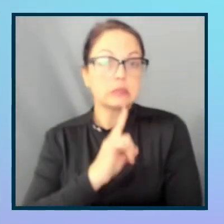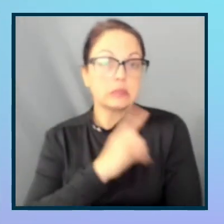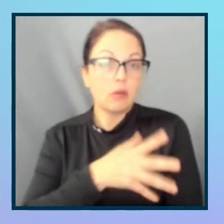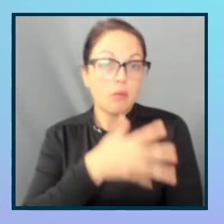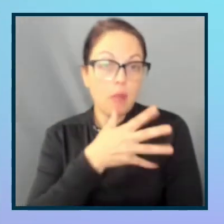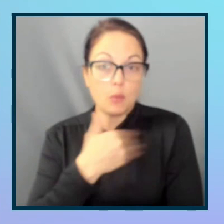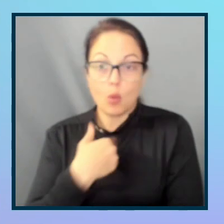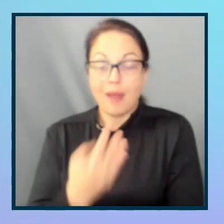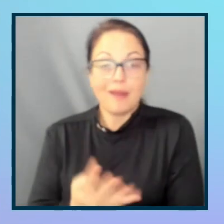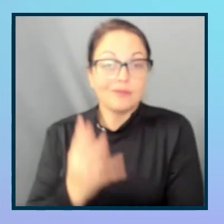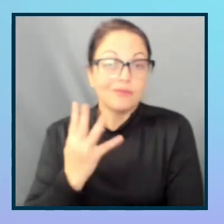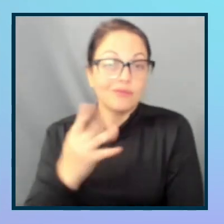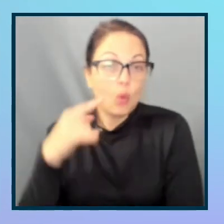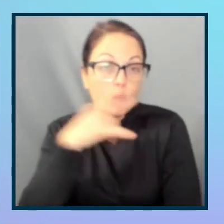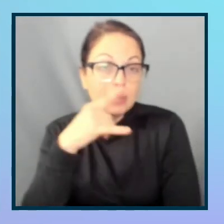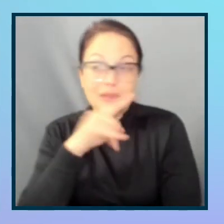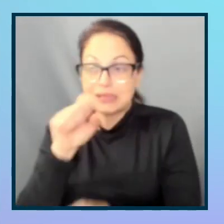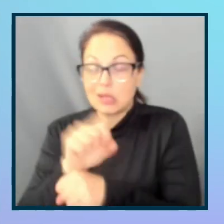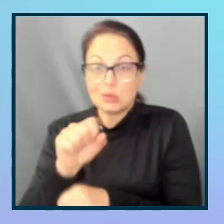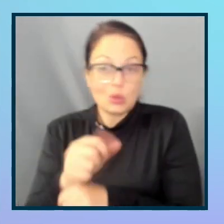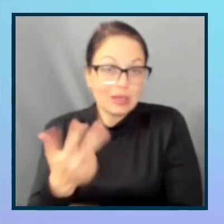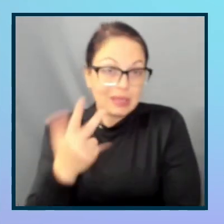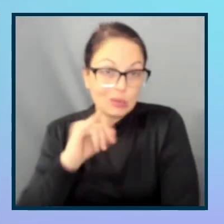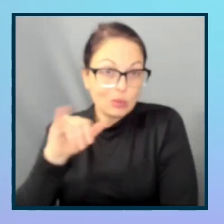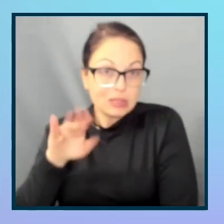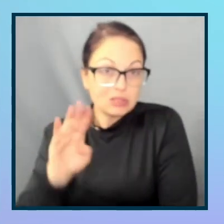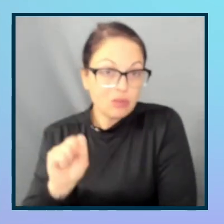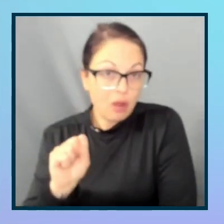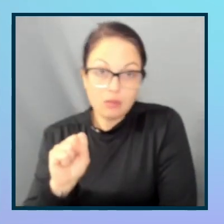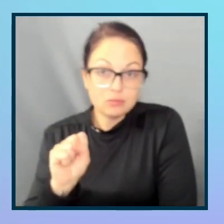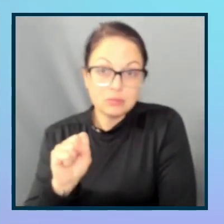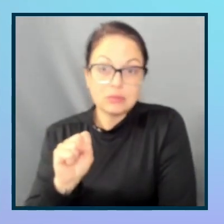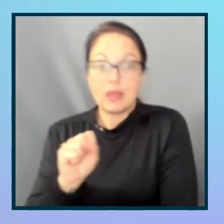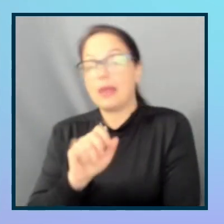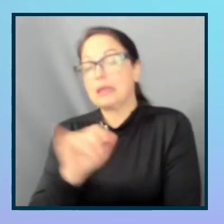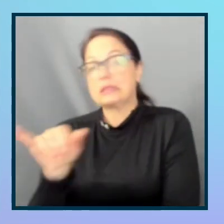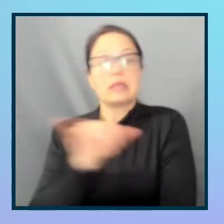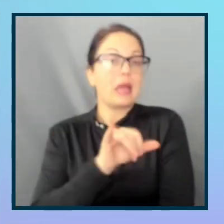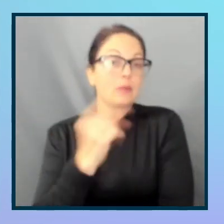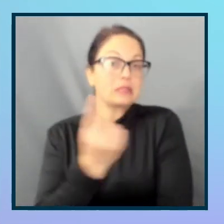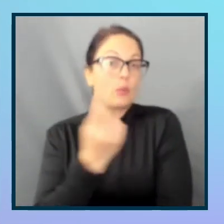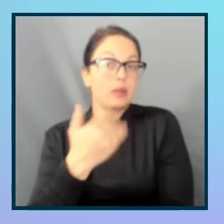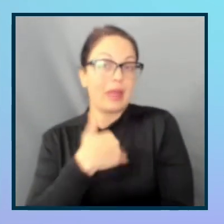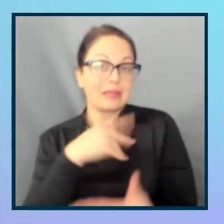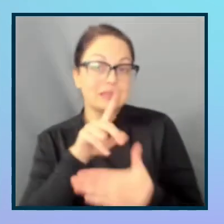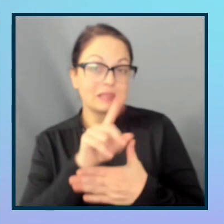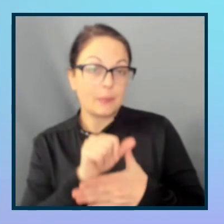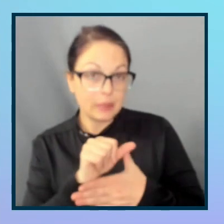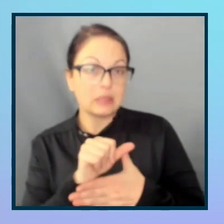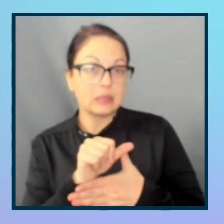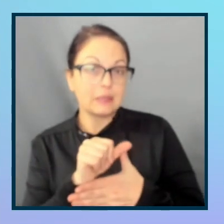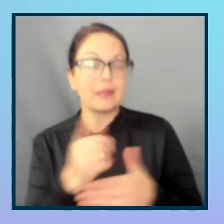that's working three jobs as it is for someone that might have a disability that also has limitations.